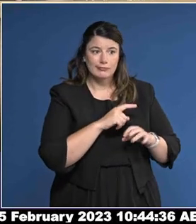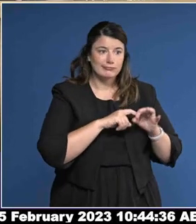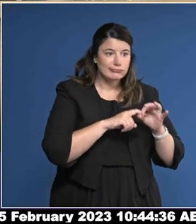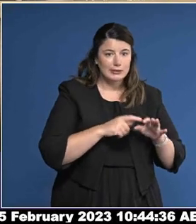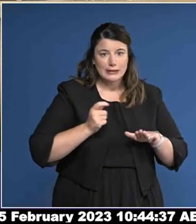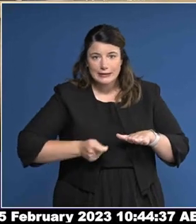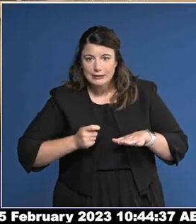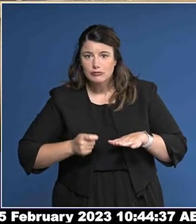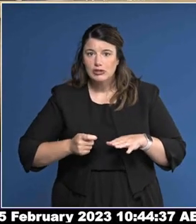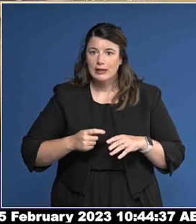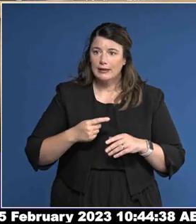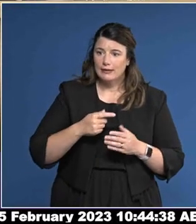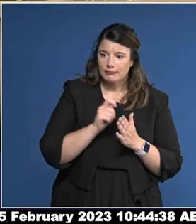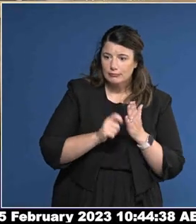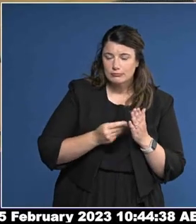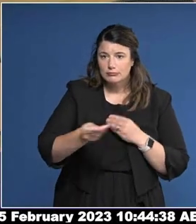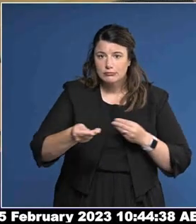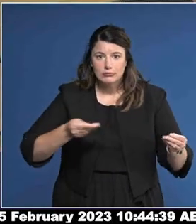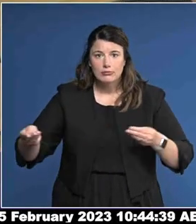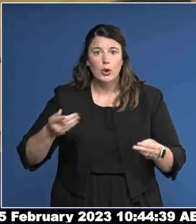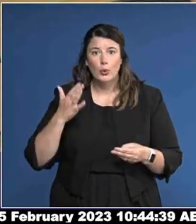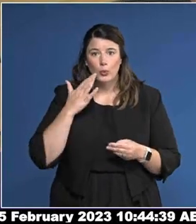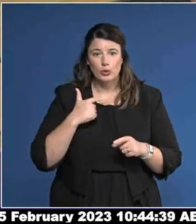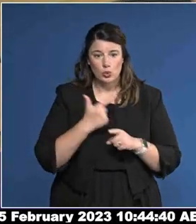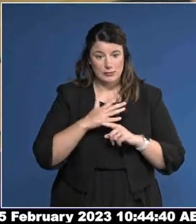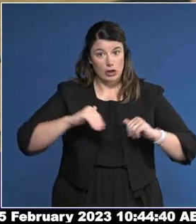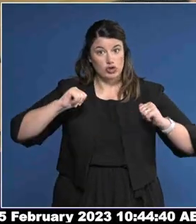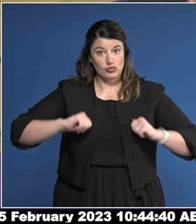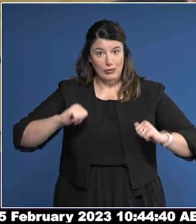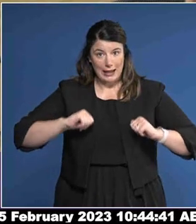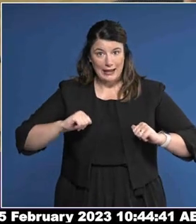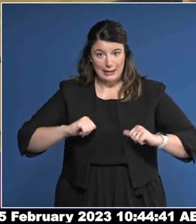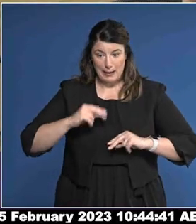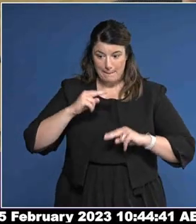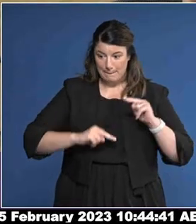training to build capability and capacity in the health service area?